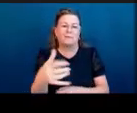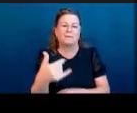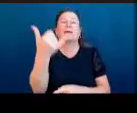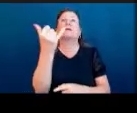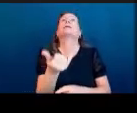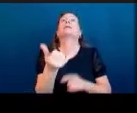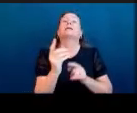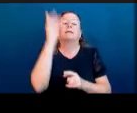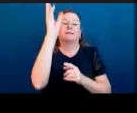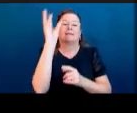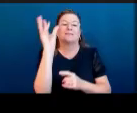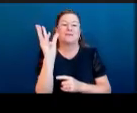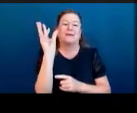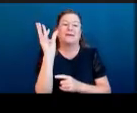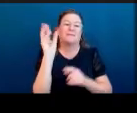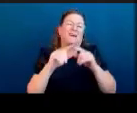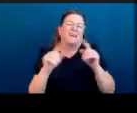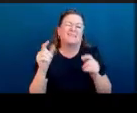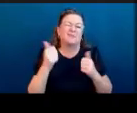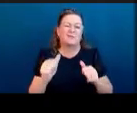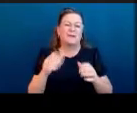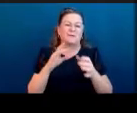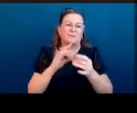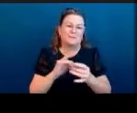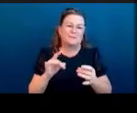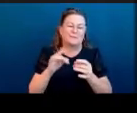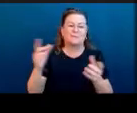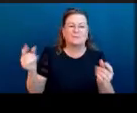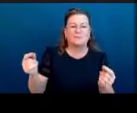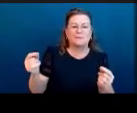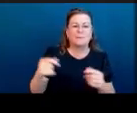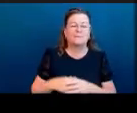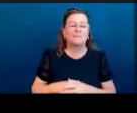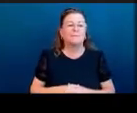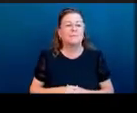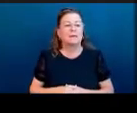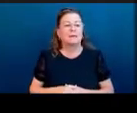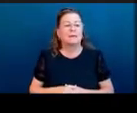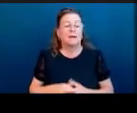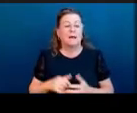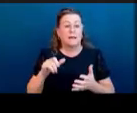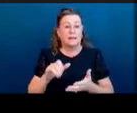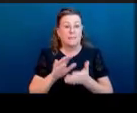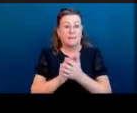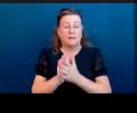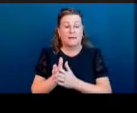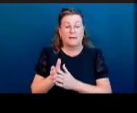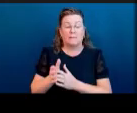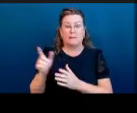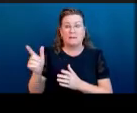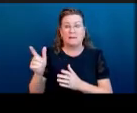doing, and it just grew into him being this part of meal time. Am